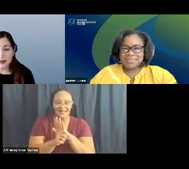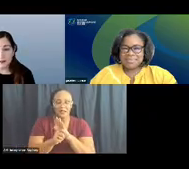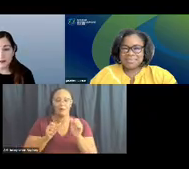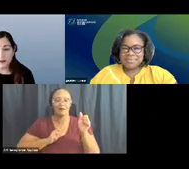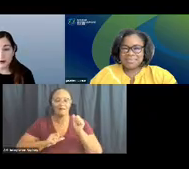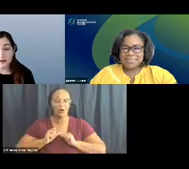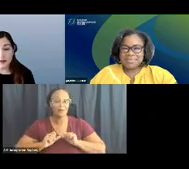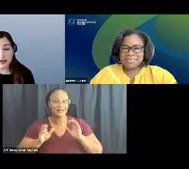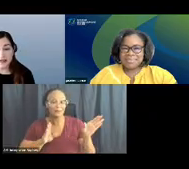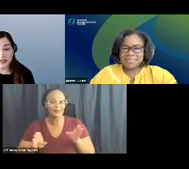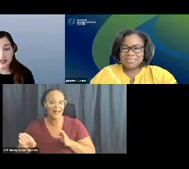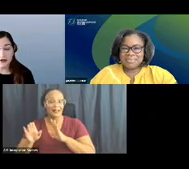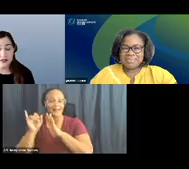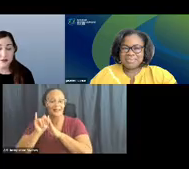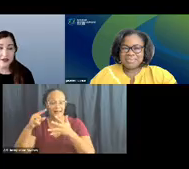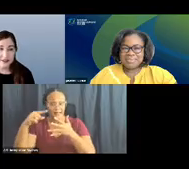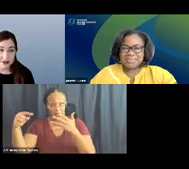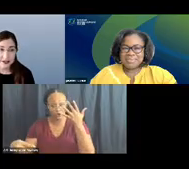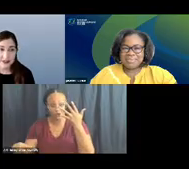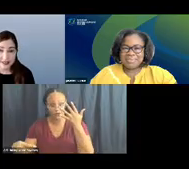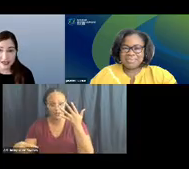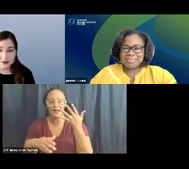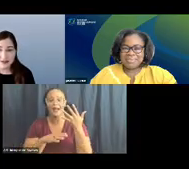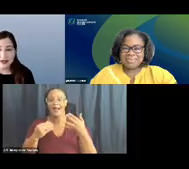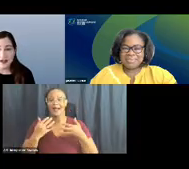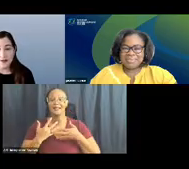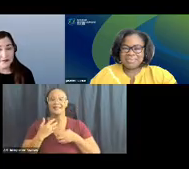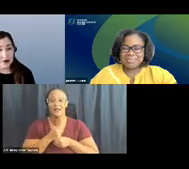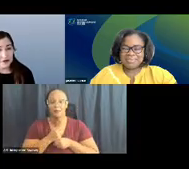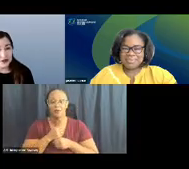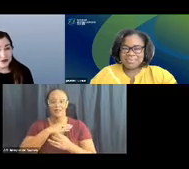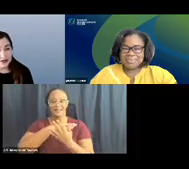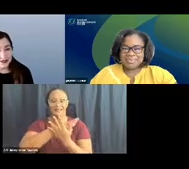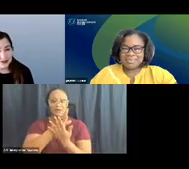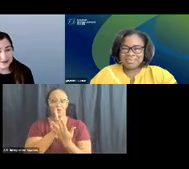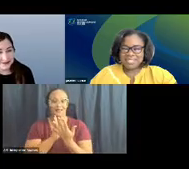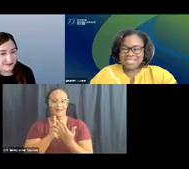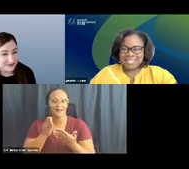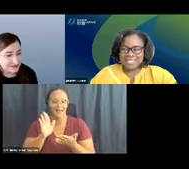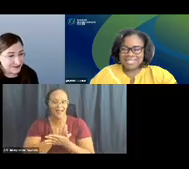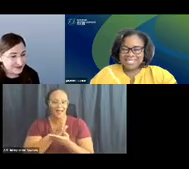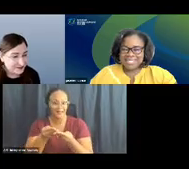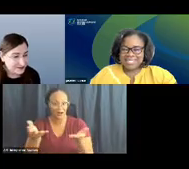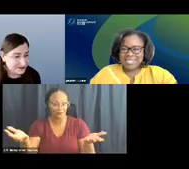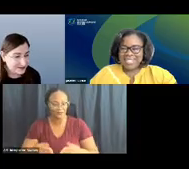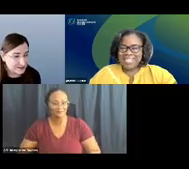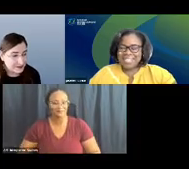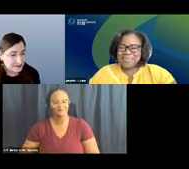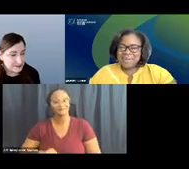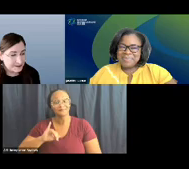the state performance plan indicator summary series handouts. Over to you, Jasmine. Thanks,